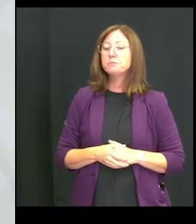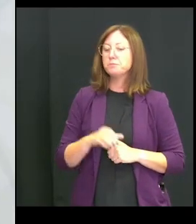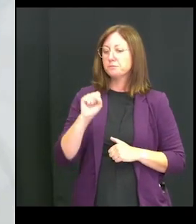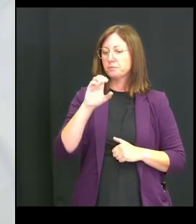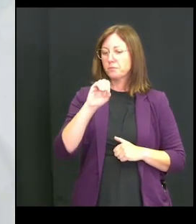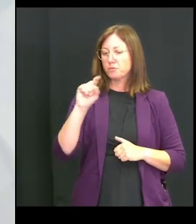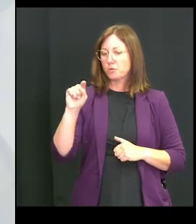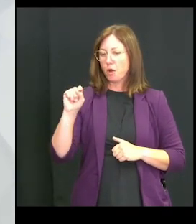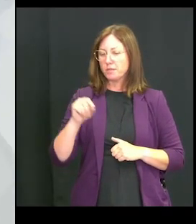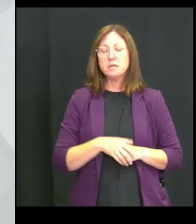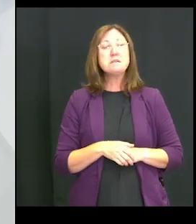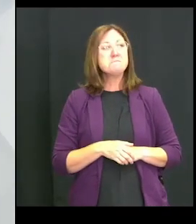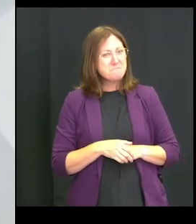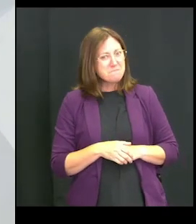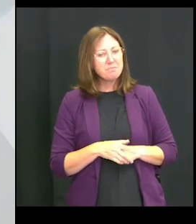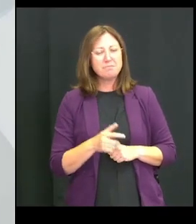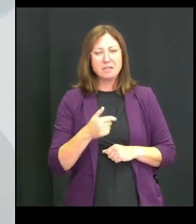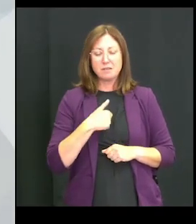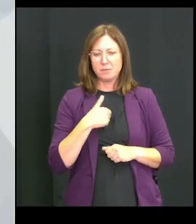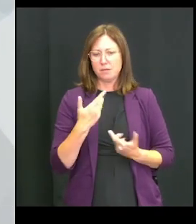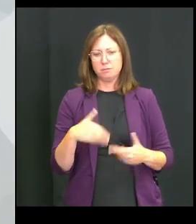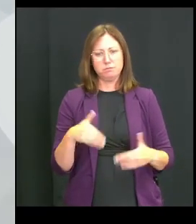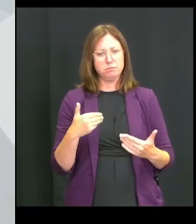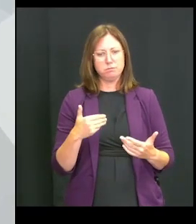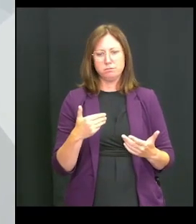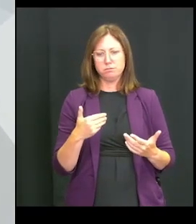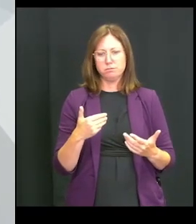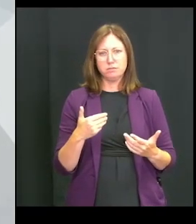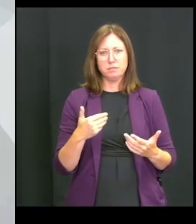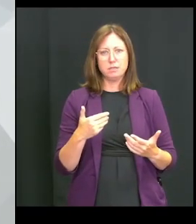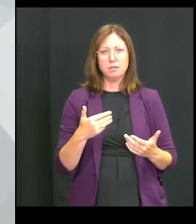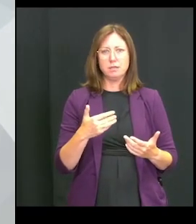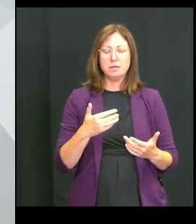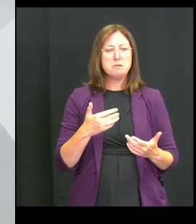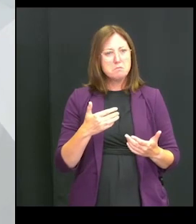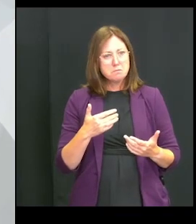I'll resist the urge to just praise everything and agree with everything that Eric said,